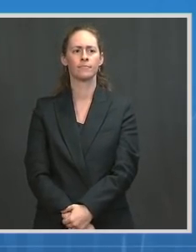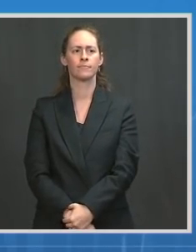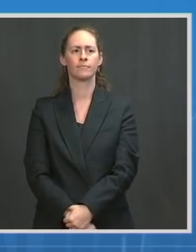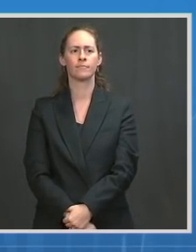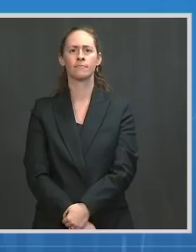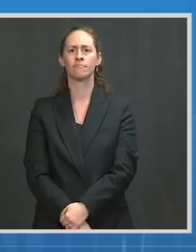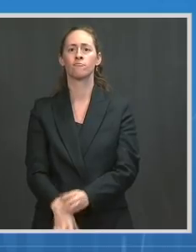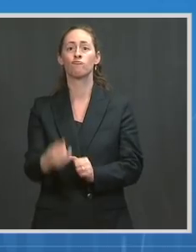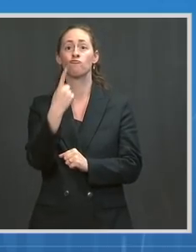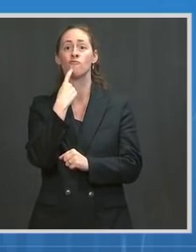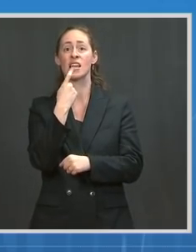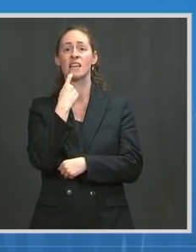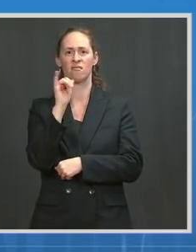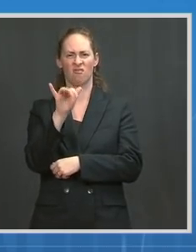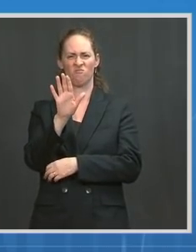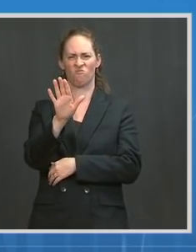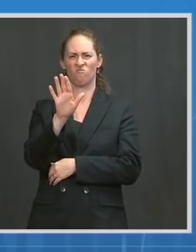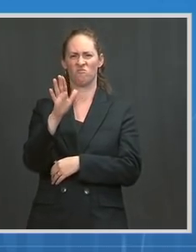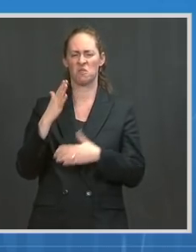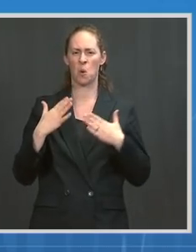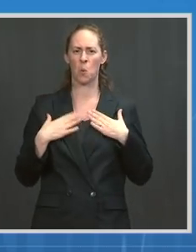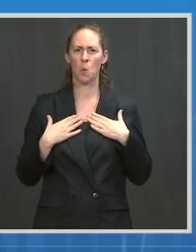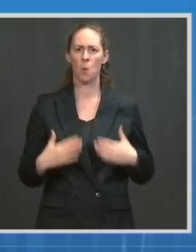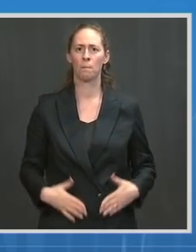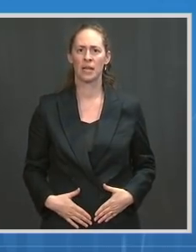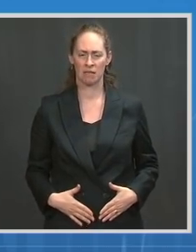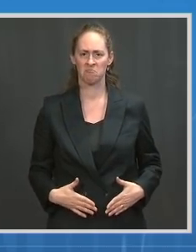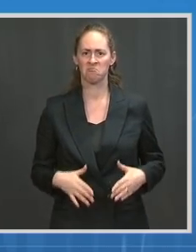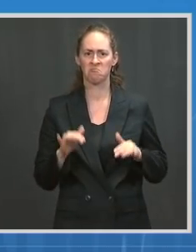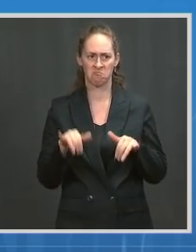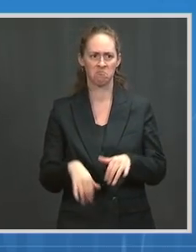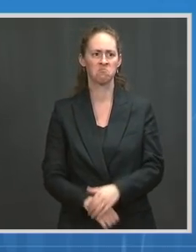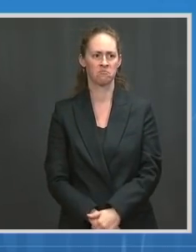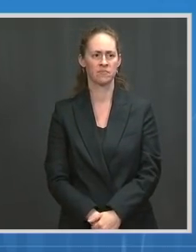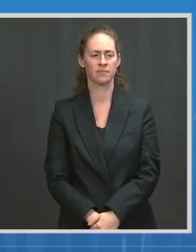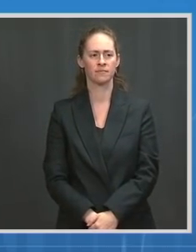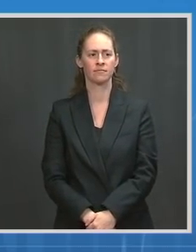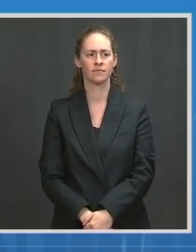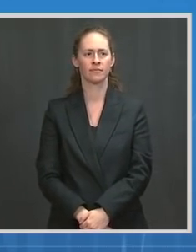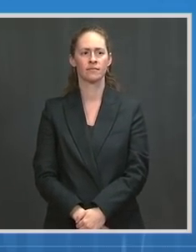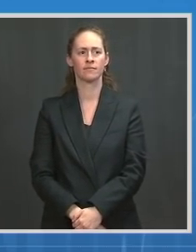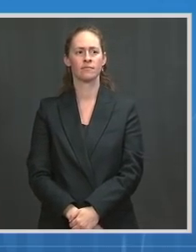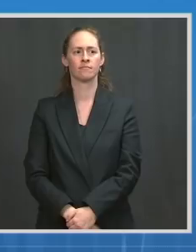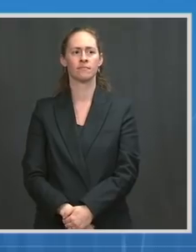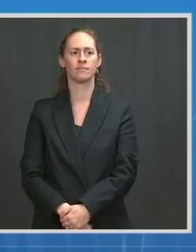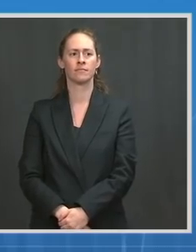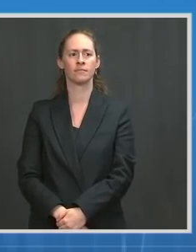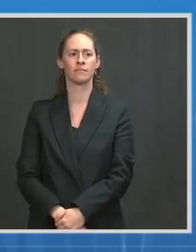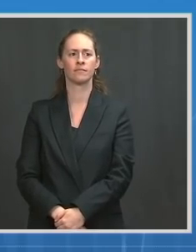are the four viruses that account for anywhere from 5 to 15 percent of the common colds